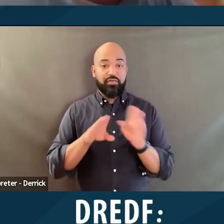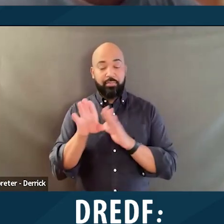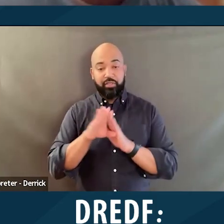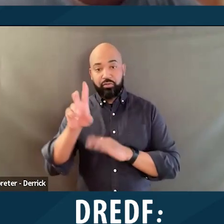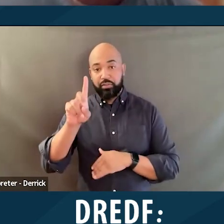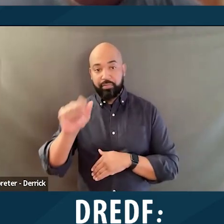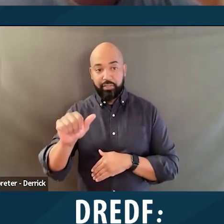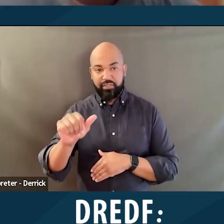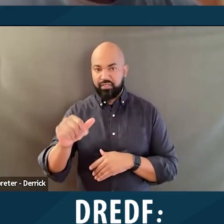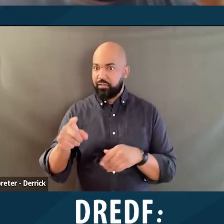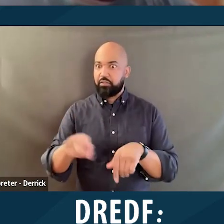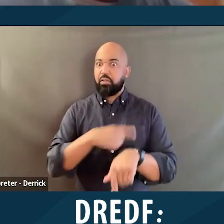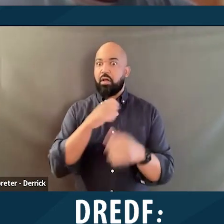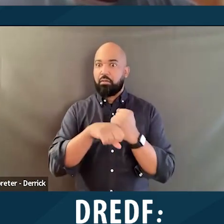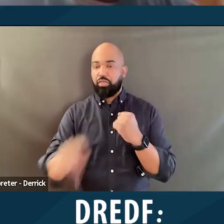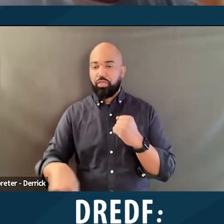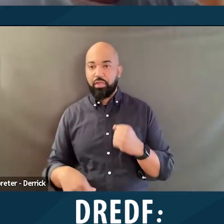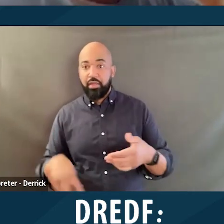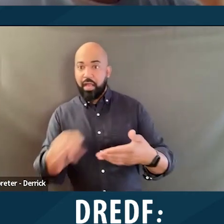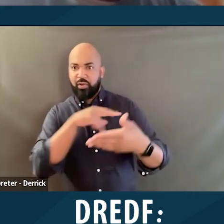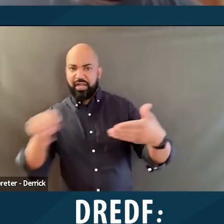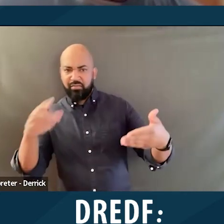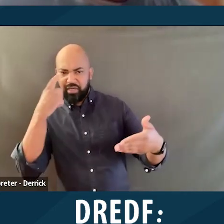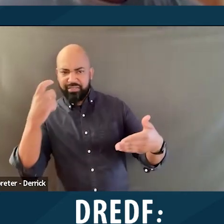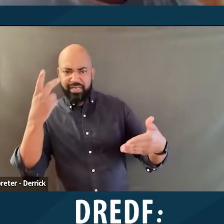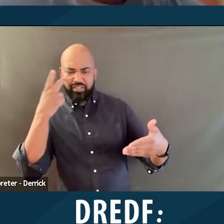oh, boy, this is a long one... I'm reading these, because I thought I saw a link that